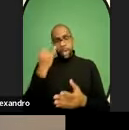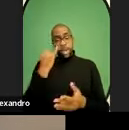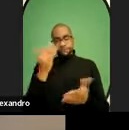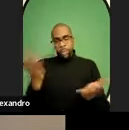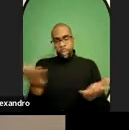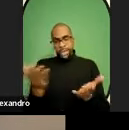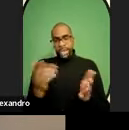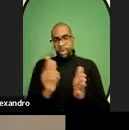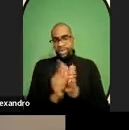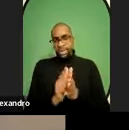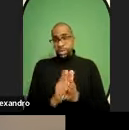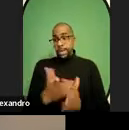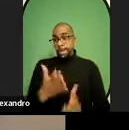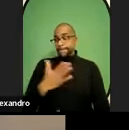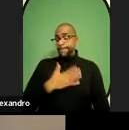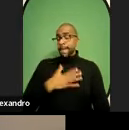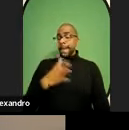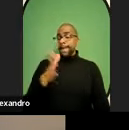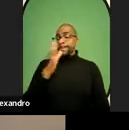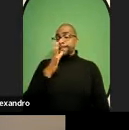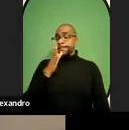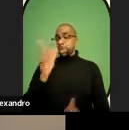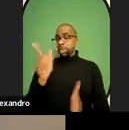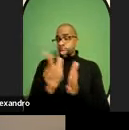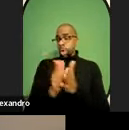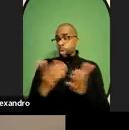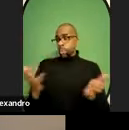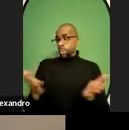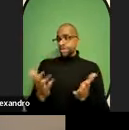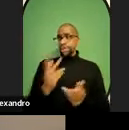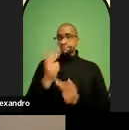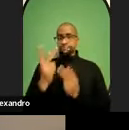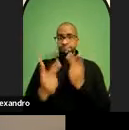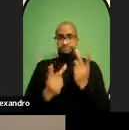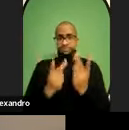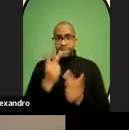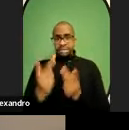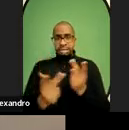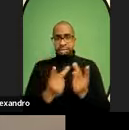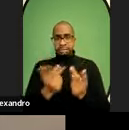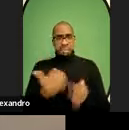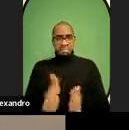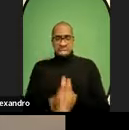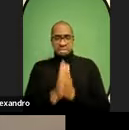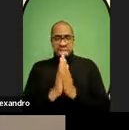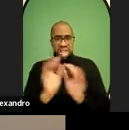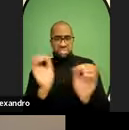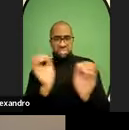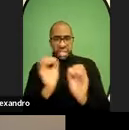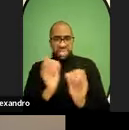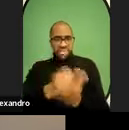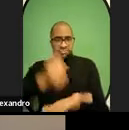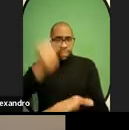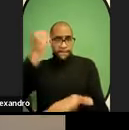here legally or illegally legally or illegally. A case in point my mother in law was here visiting. ng, and they ng, and they didn't ask her for